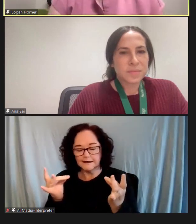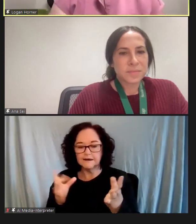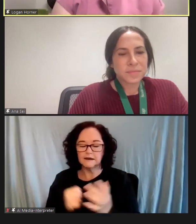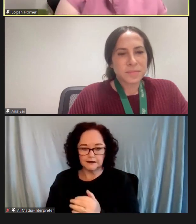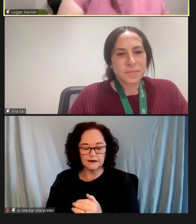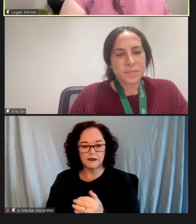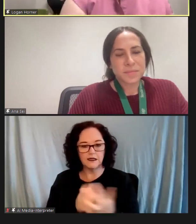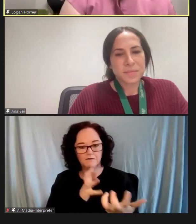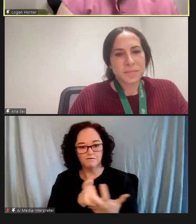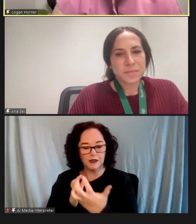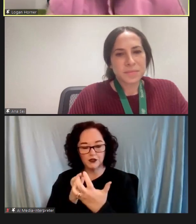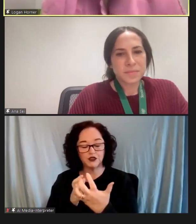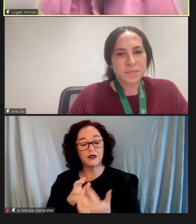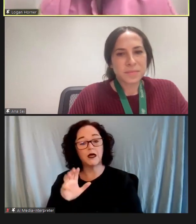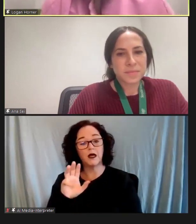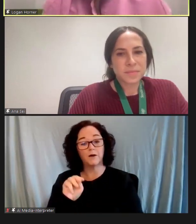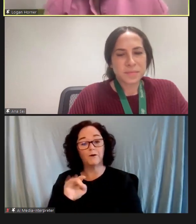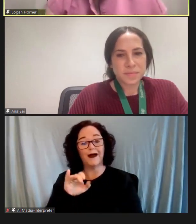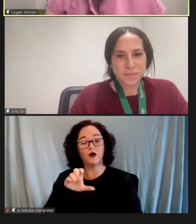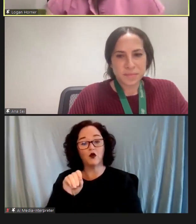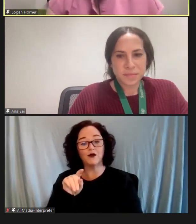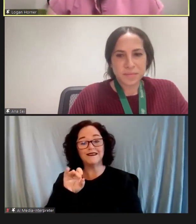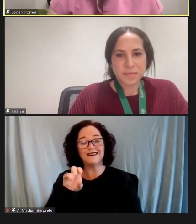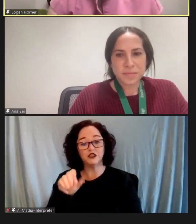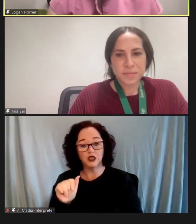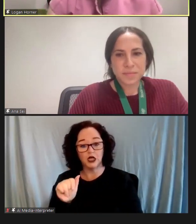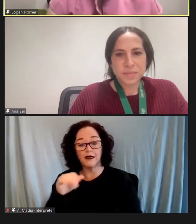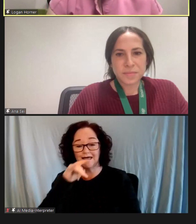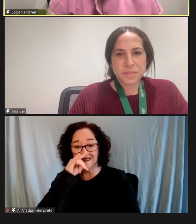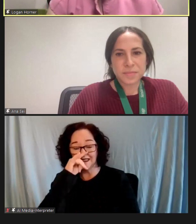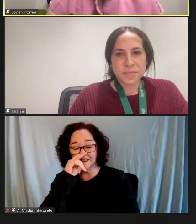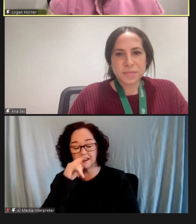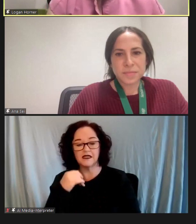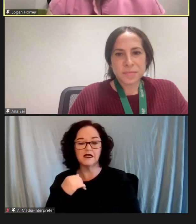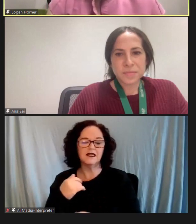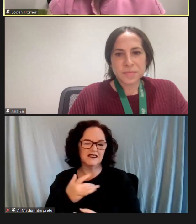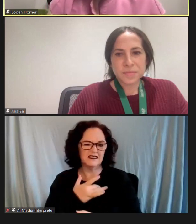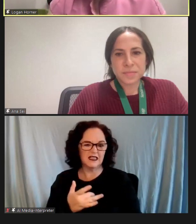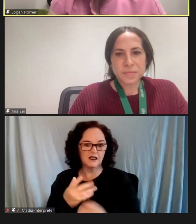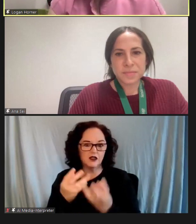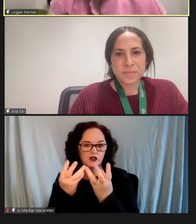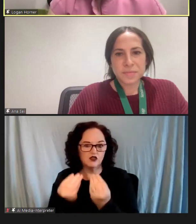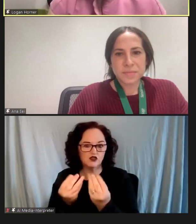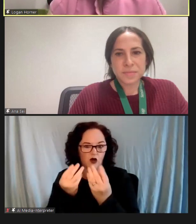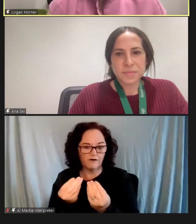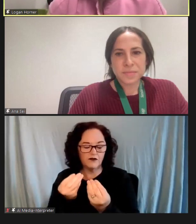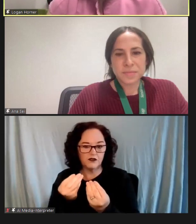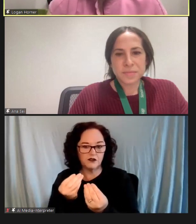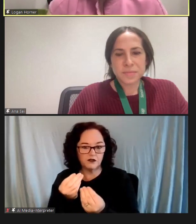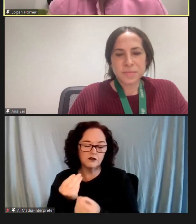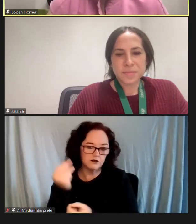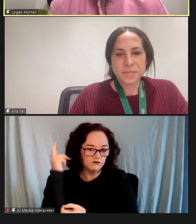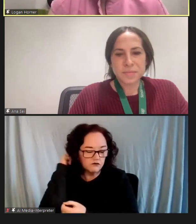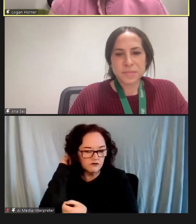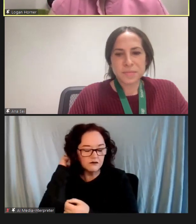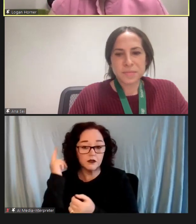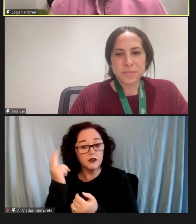my cochia treia kids that are wearing a soft band they are pretty good users of